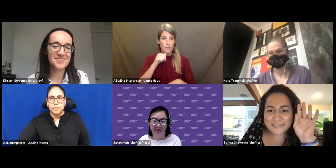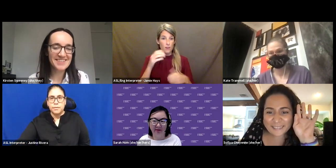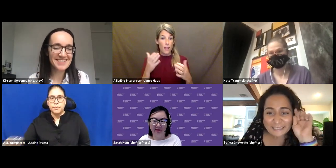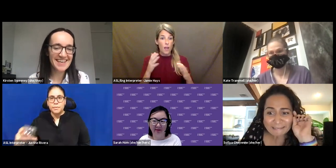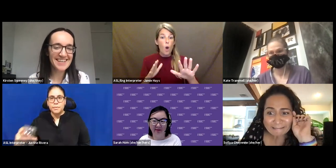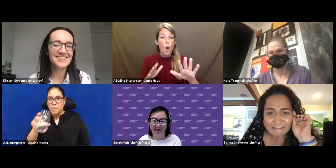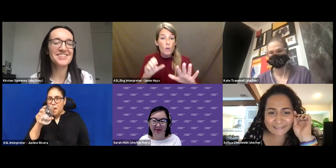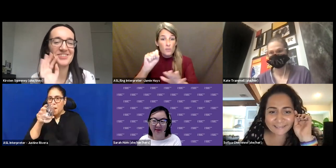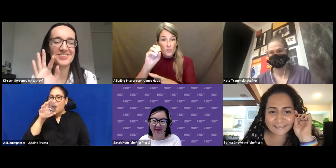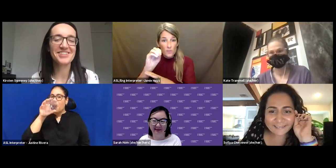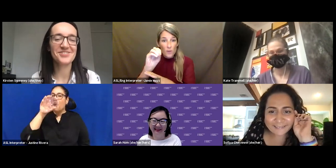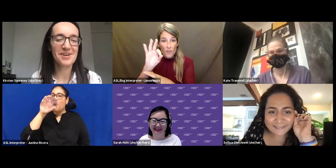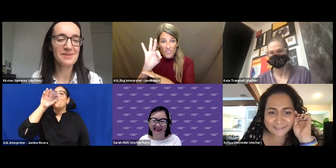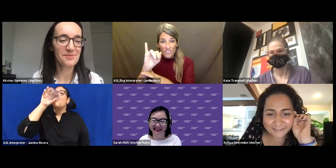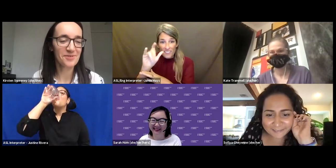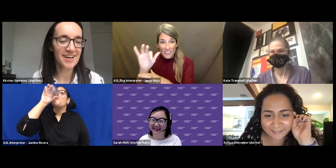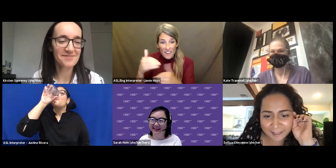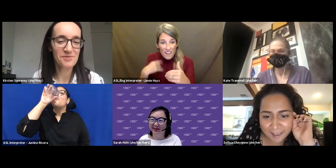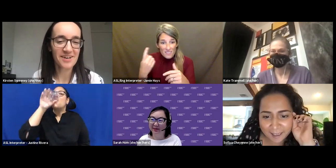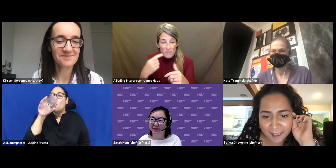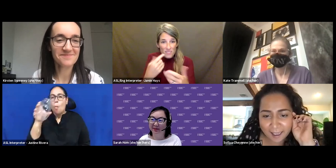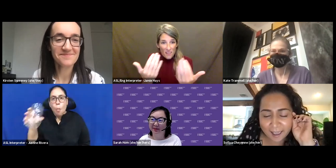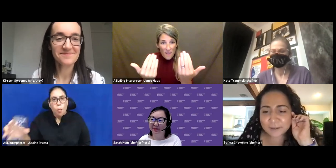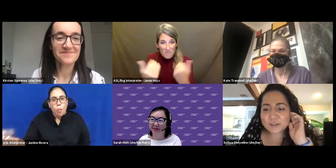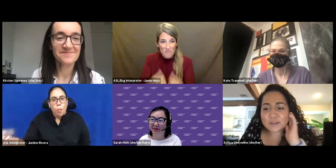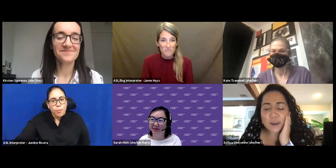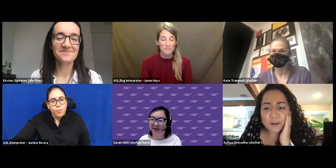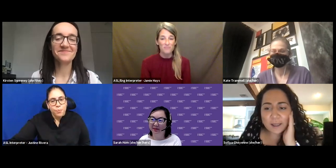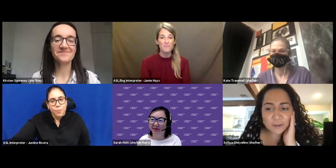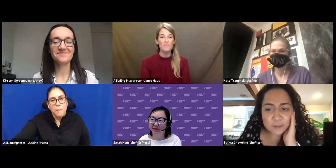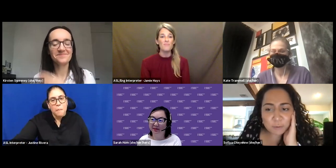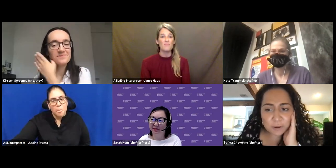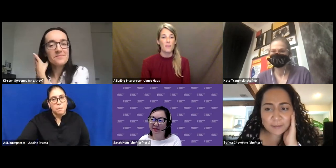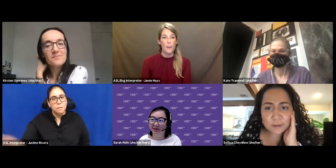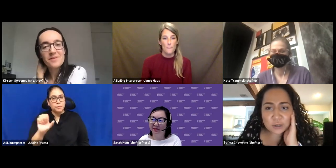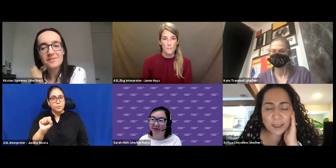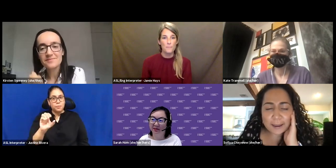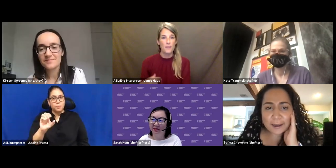something to say. I'll let you chime in before I move on. Sofiya Cheyenne: I just shared, I just wrote it in the chat, and